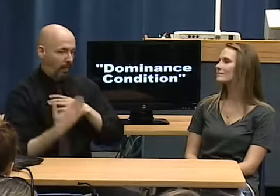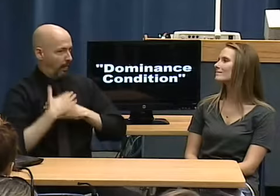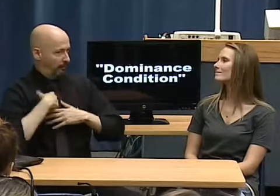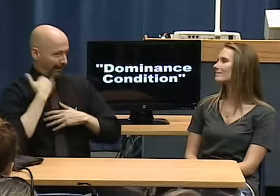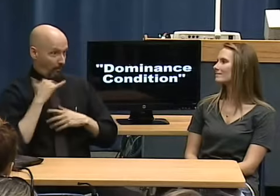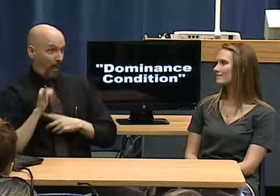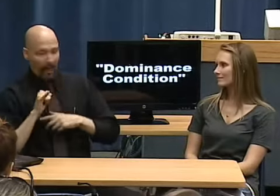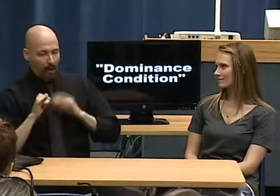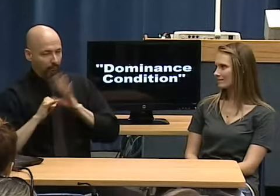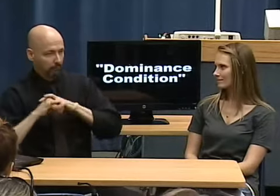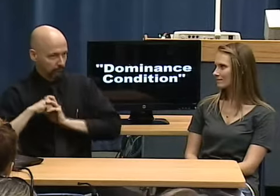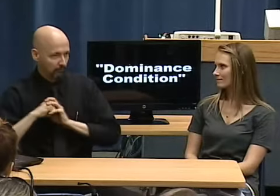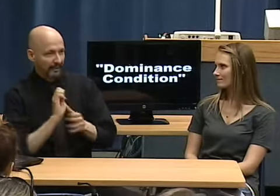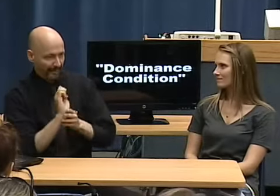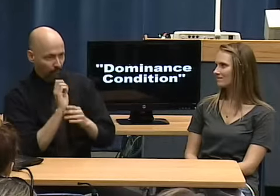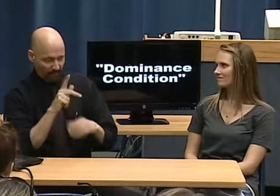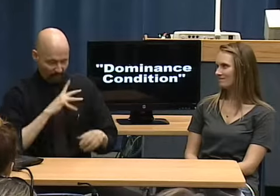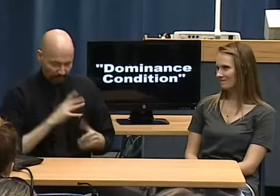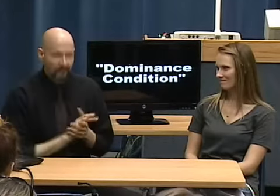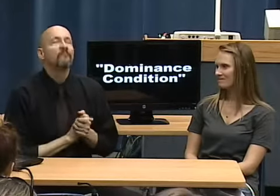Fine. This morning I an Ashley, but you're Ashlee. OK.